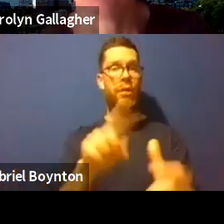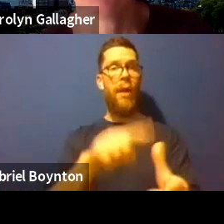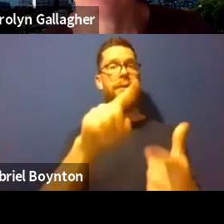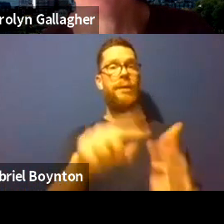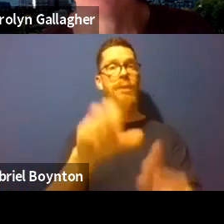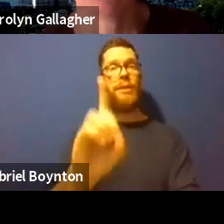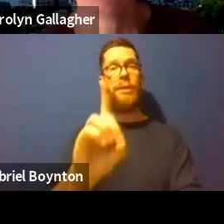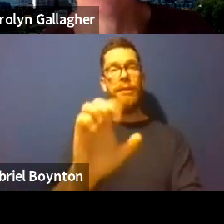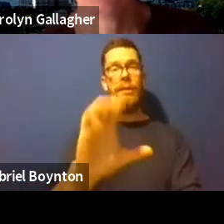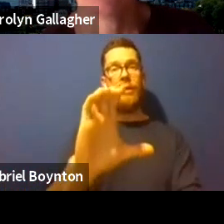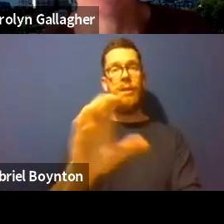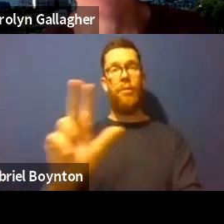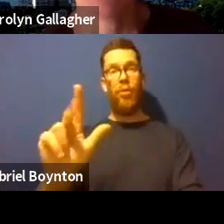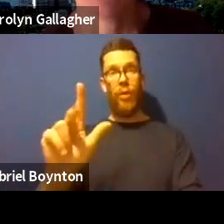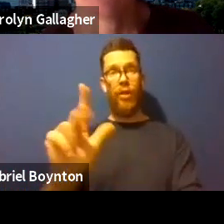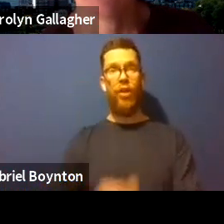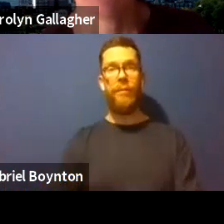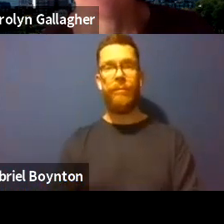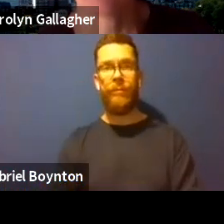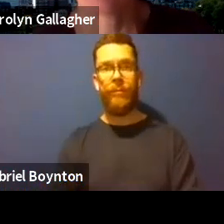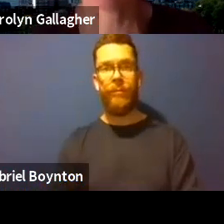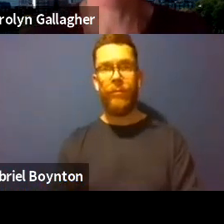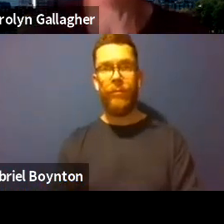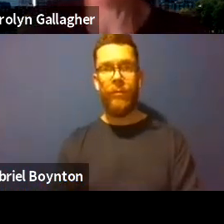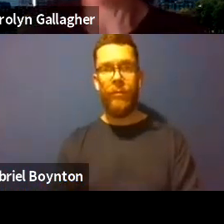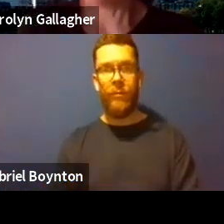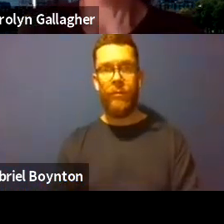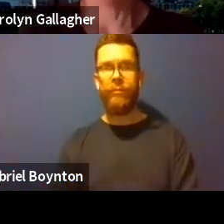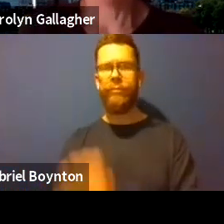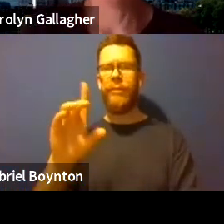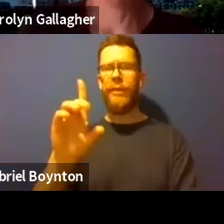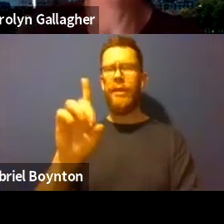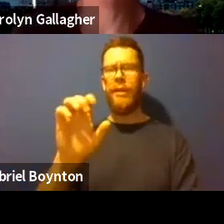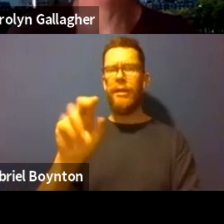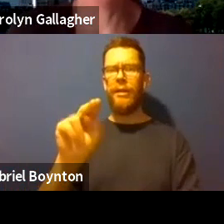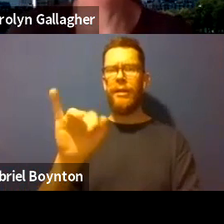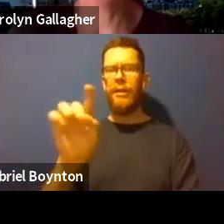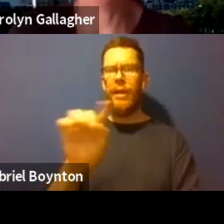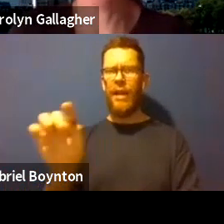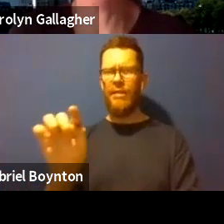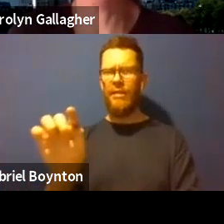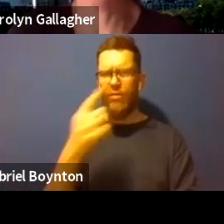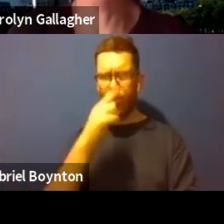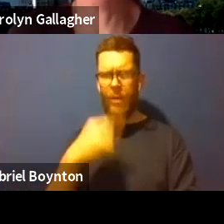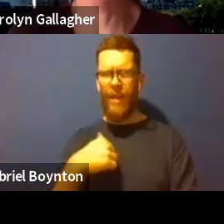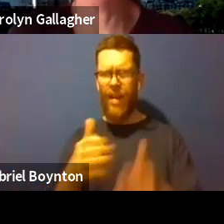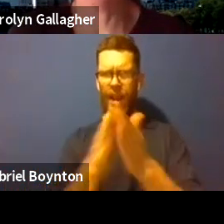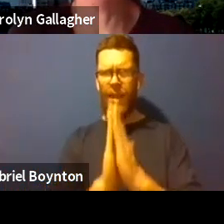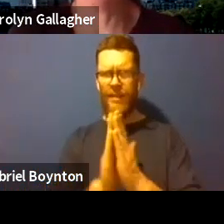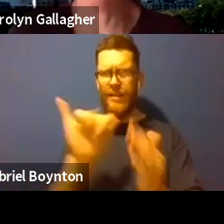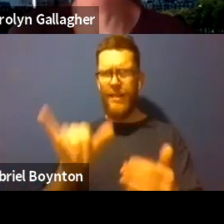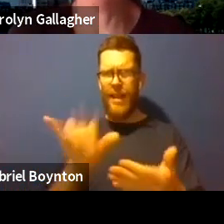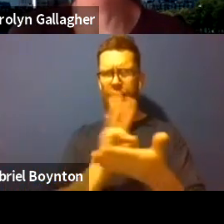Deniz Savas: So much so much before. Actually, before we do that, can I ask is that just the six week period. Is that what we're doing is just adding six weeks on